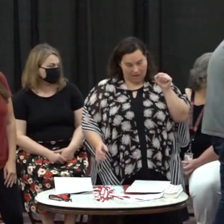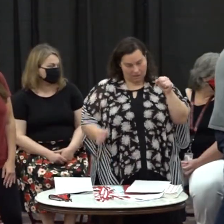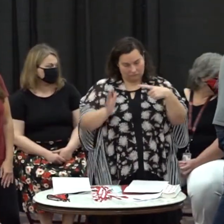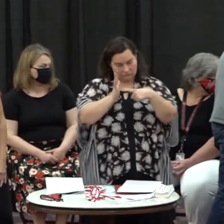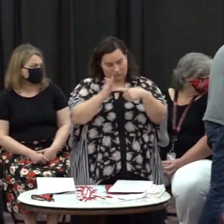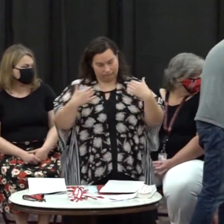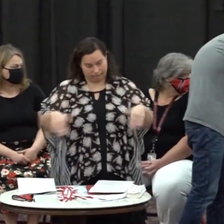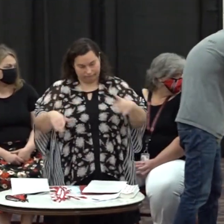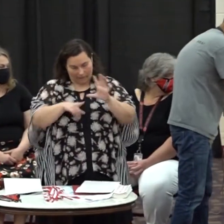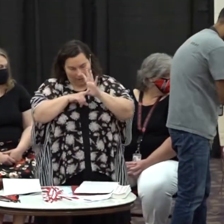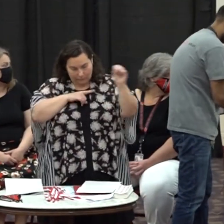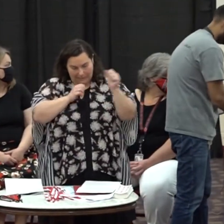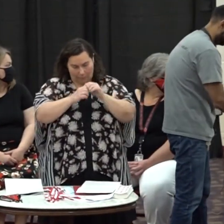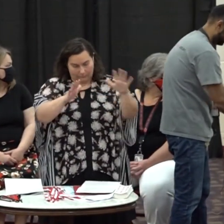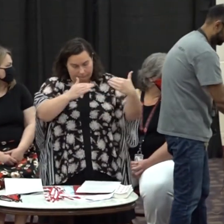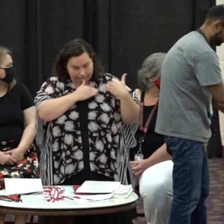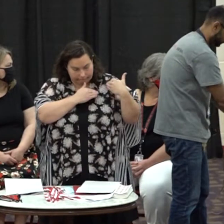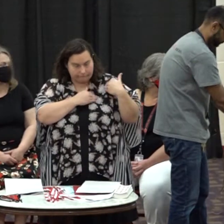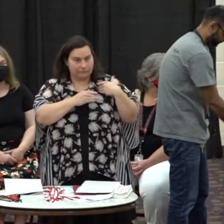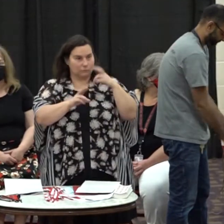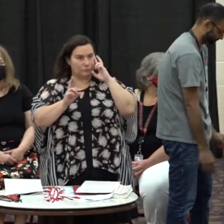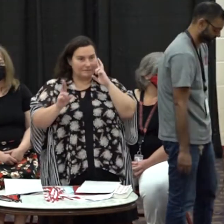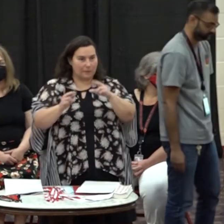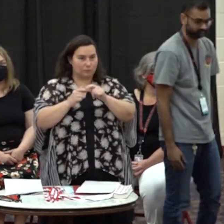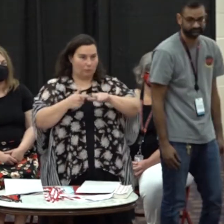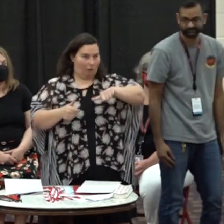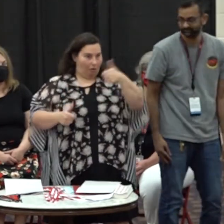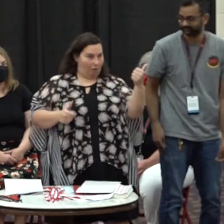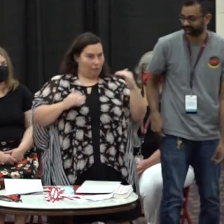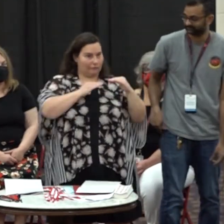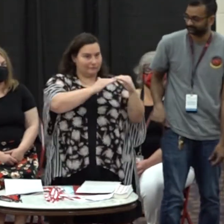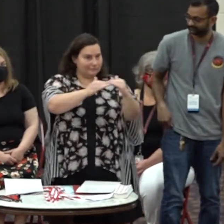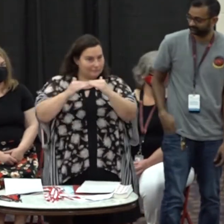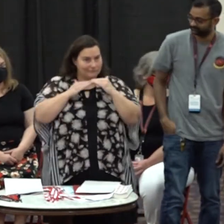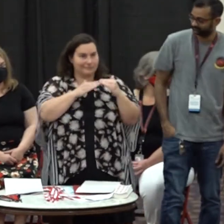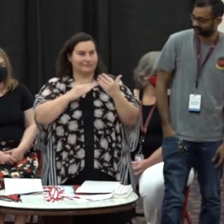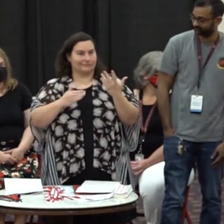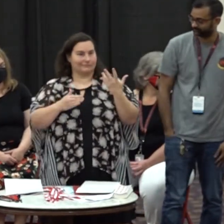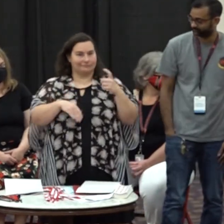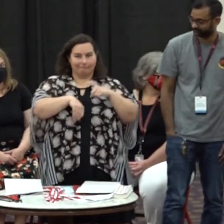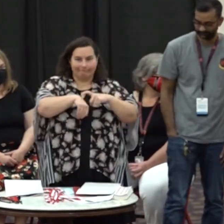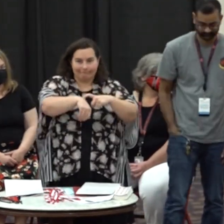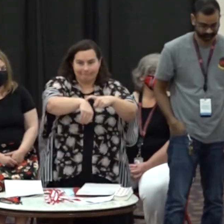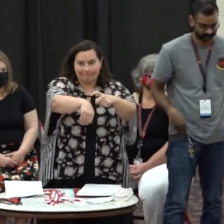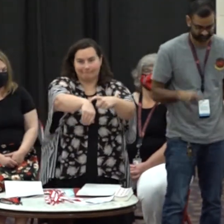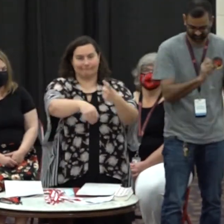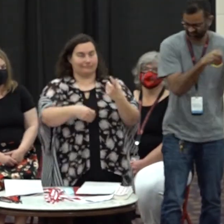Jonah Meyer has showed outstanding ability when it comes to responsible - being responsible,